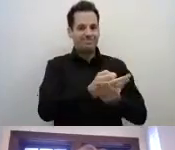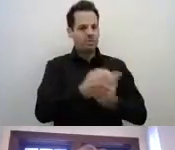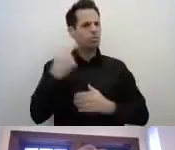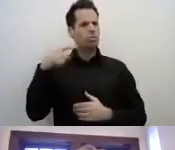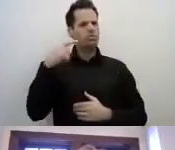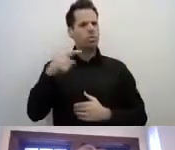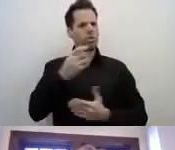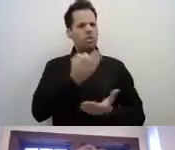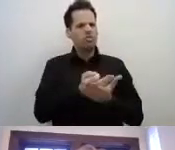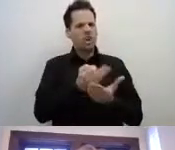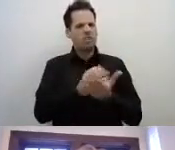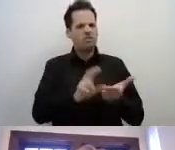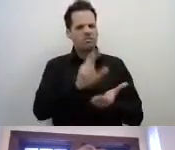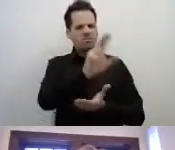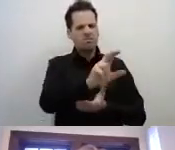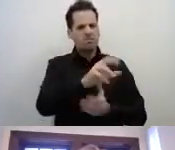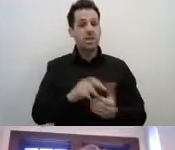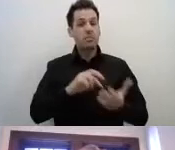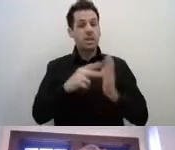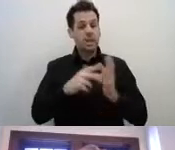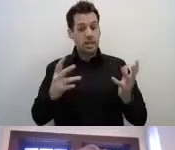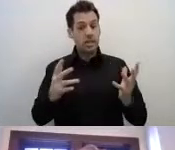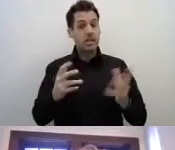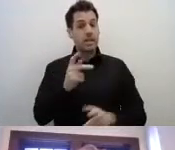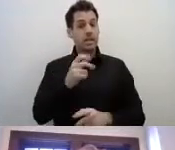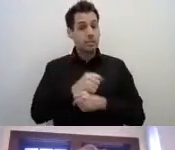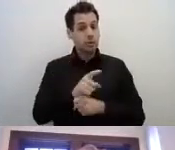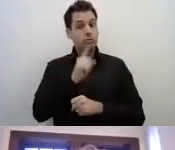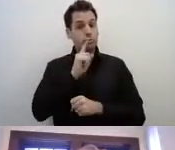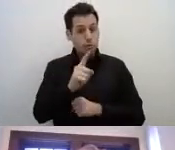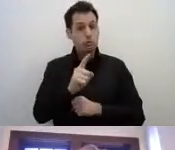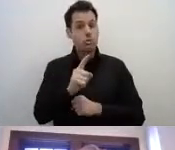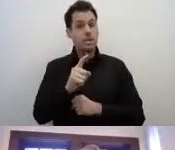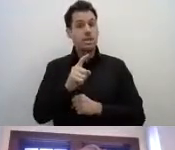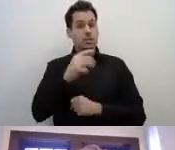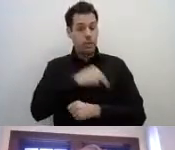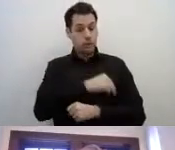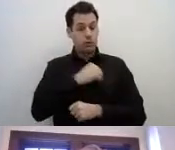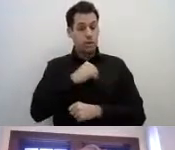support manitoba's initiatives in line with the accessibility for manitobans act and the standards